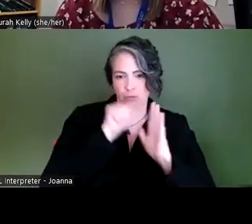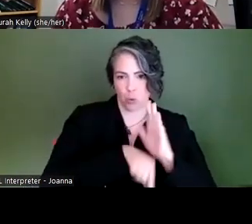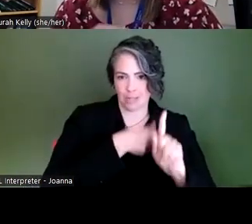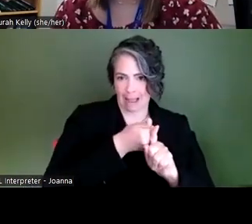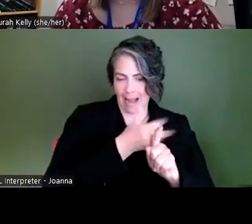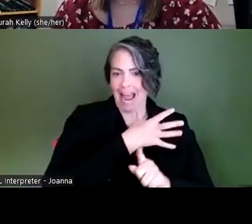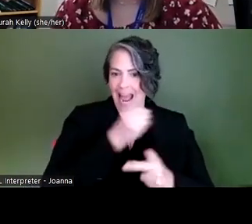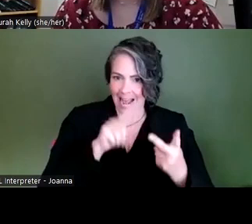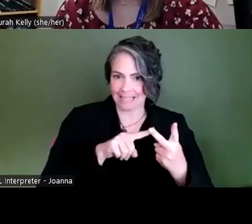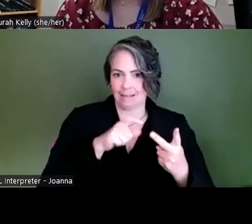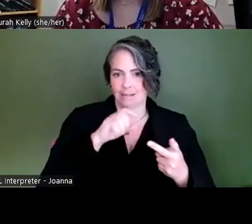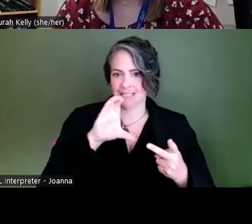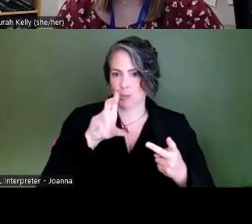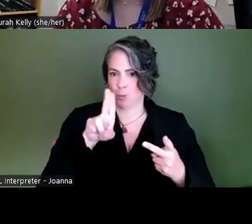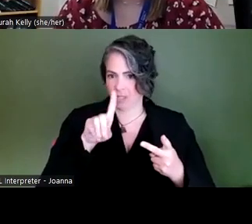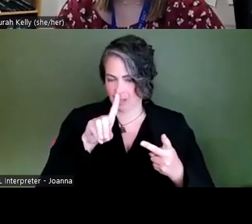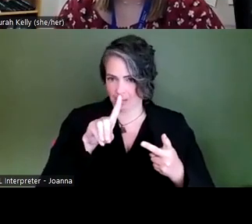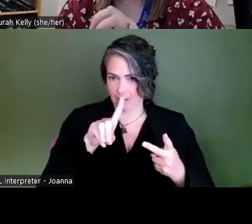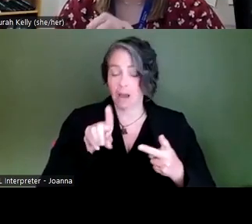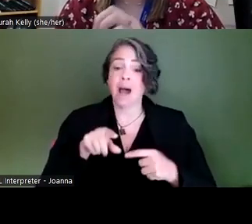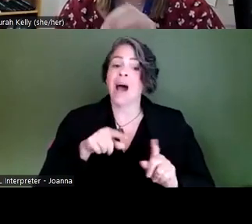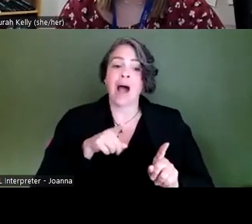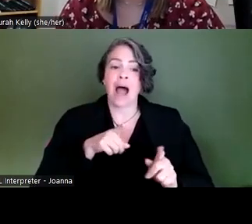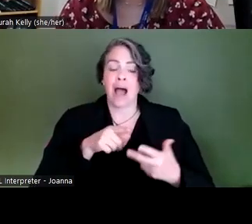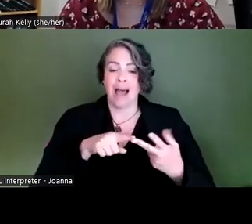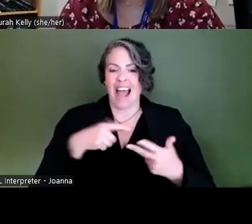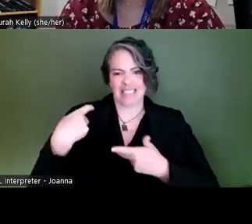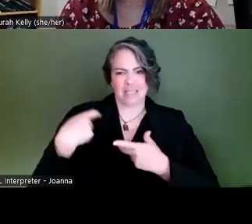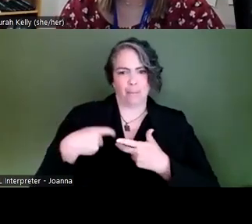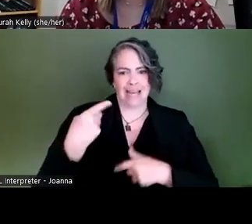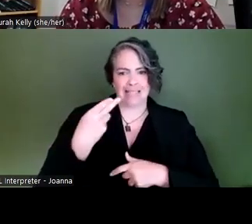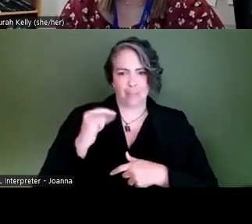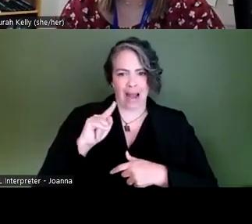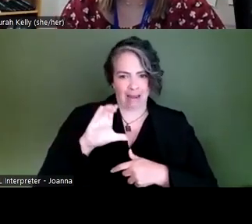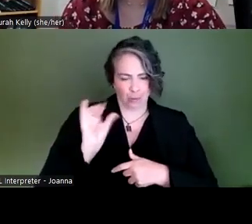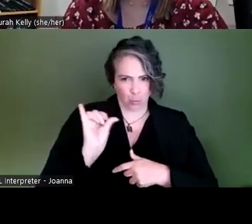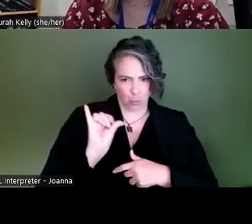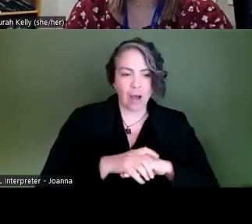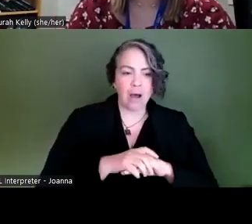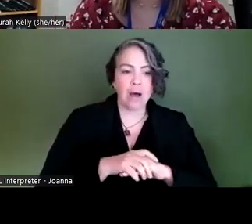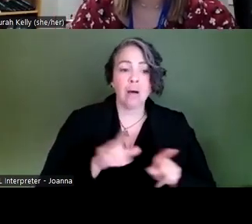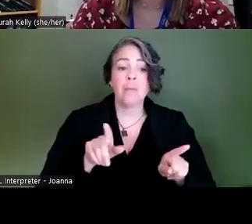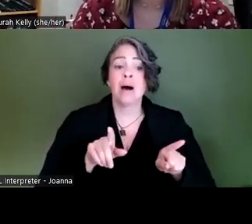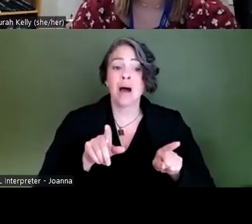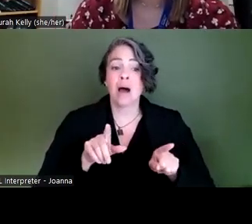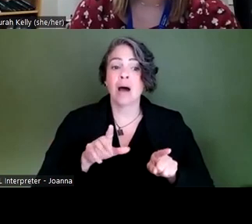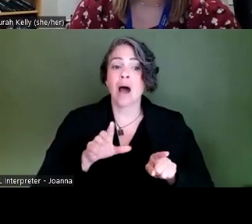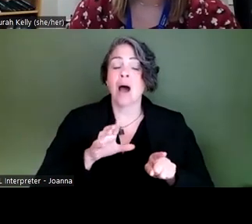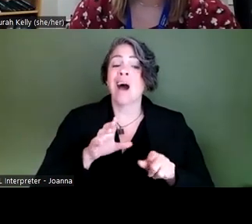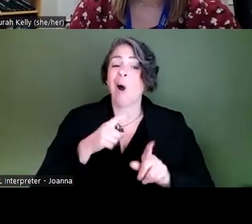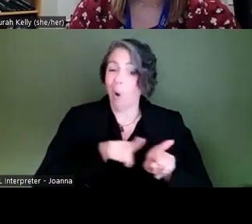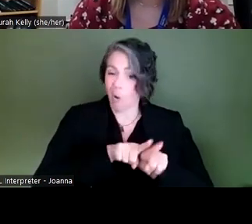but Black and Hispanic adults also had higher odds of suicide attempts and cannabis use disorder. And